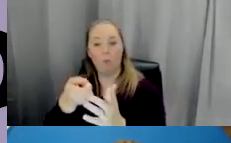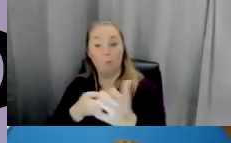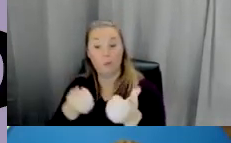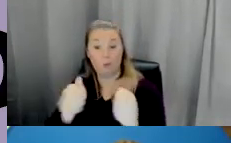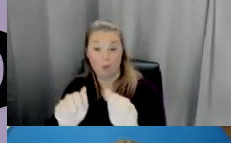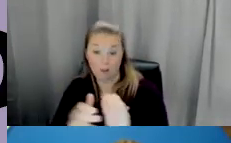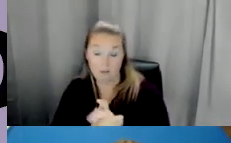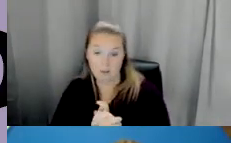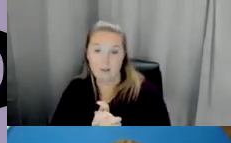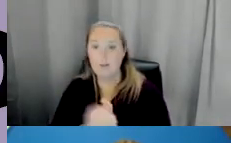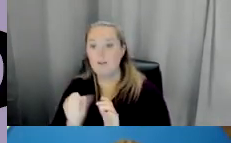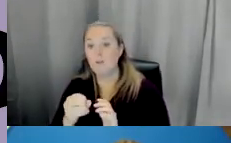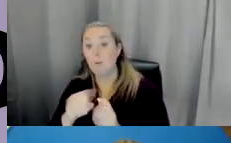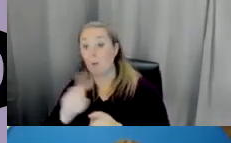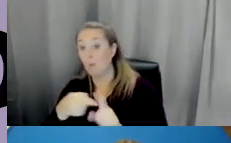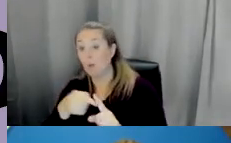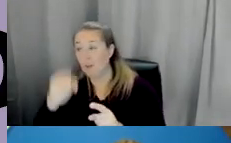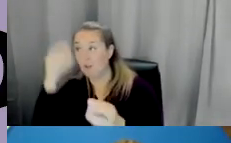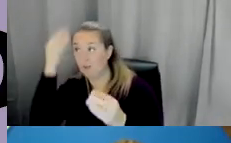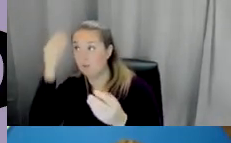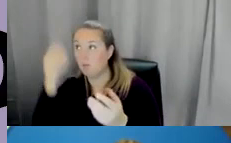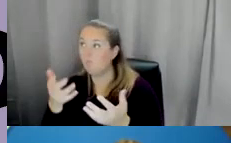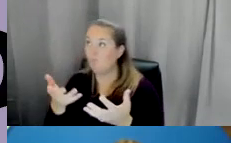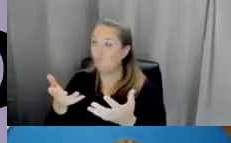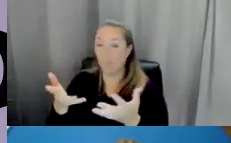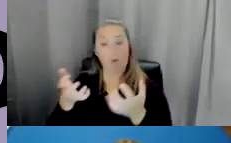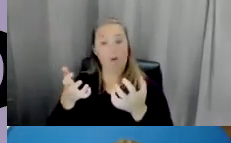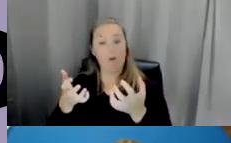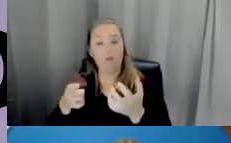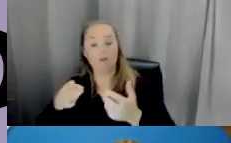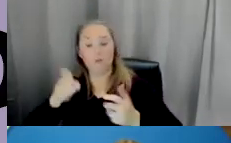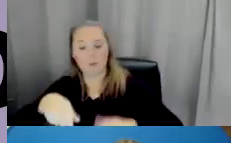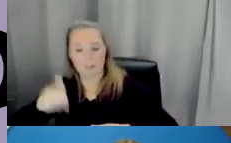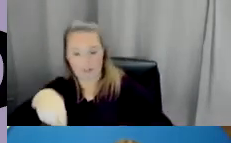AROUND THAT. I THINK THOSE ARE SORT OF THE GUIDEPOSTS AND